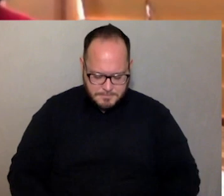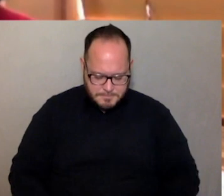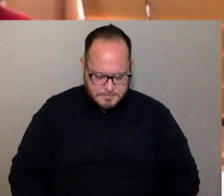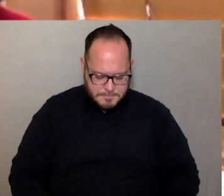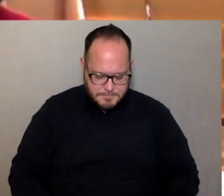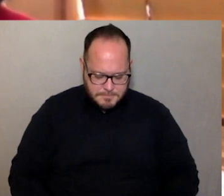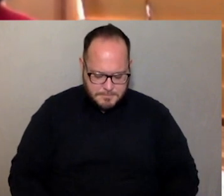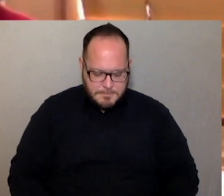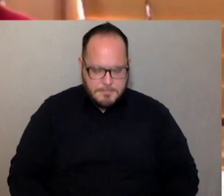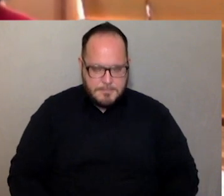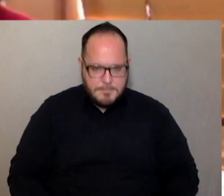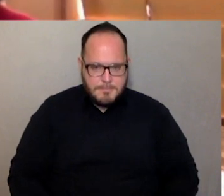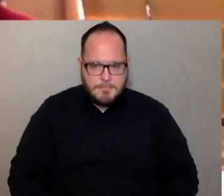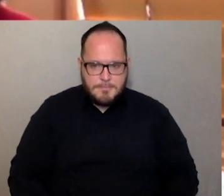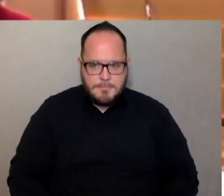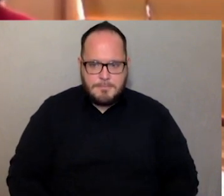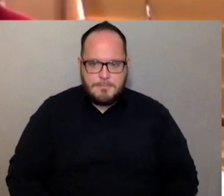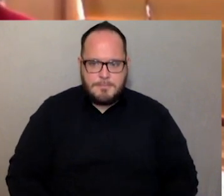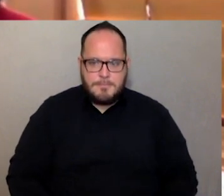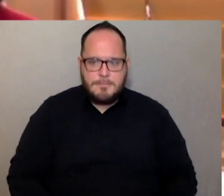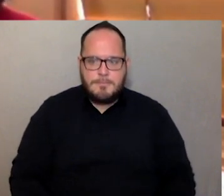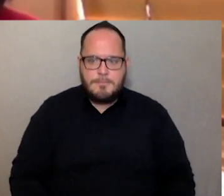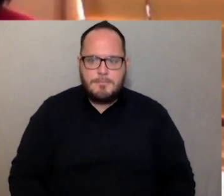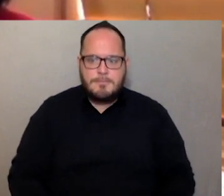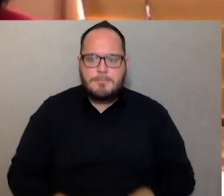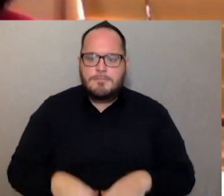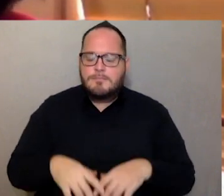TO THE NORTH AND HAD JUST MADE ITS WAY TO OREGON. THE INFECTED PERSON WORKED A AS JANITOR IN THE LAKE OSWEGO